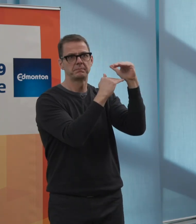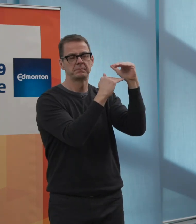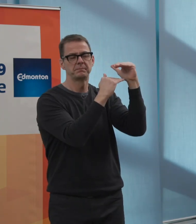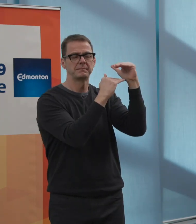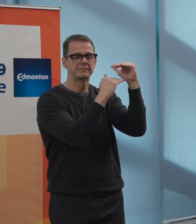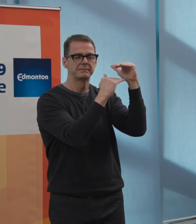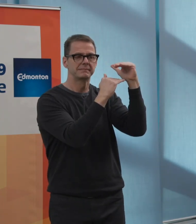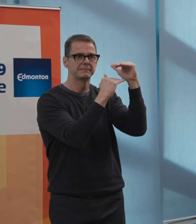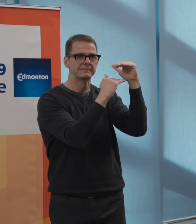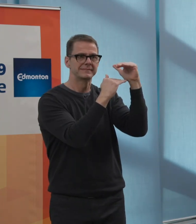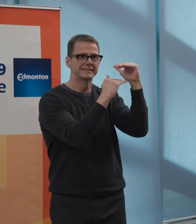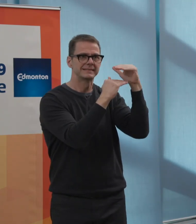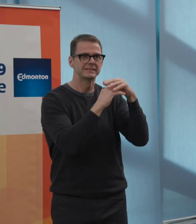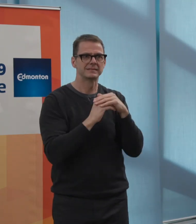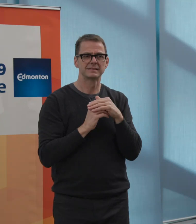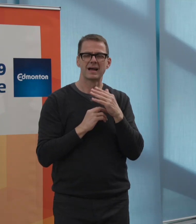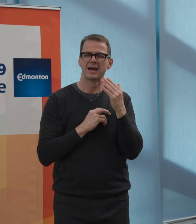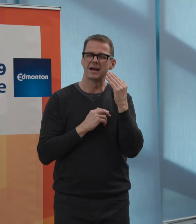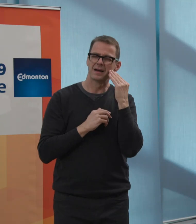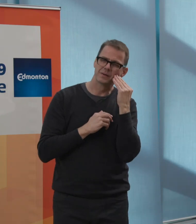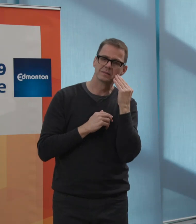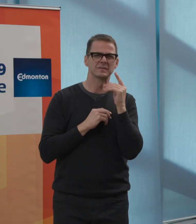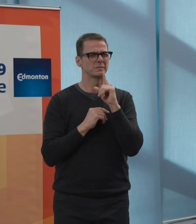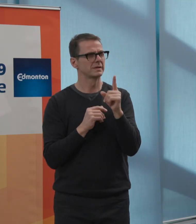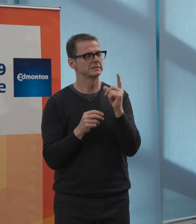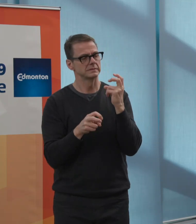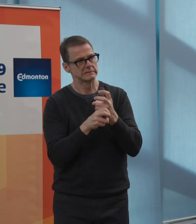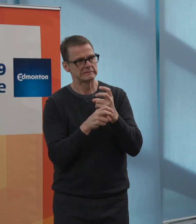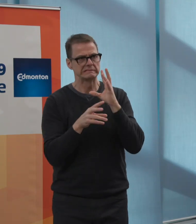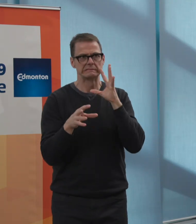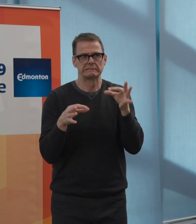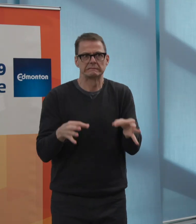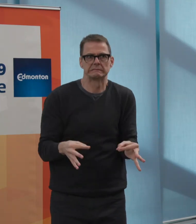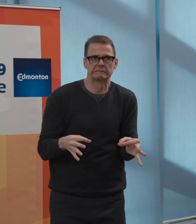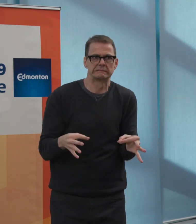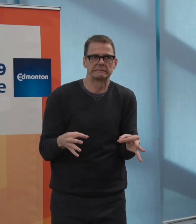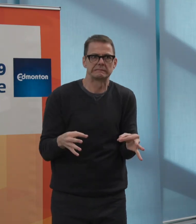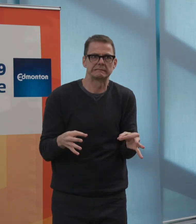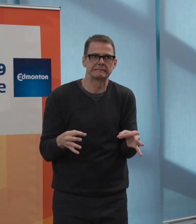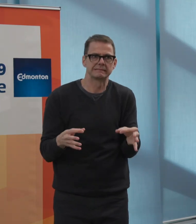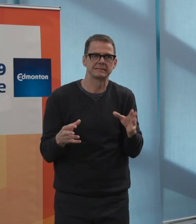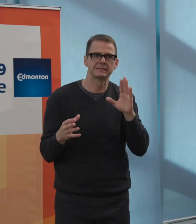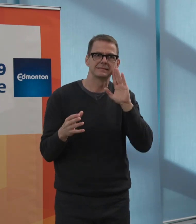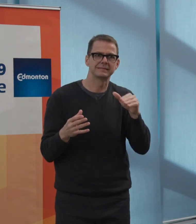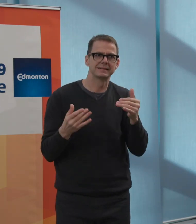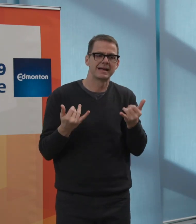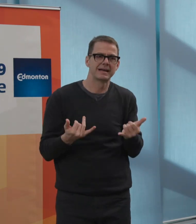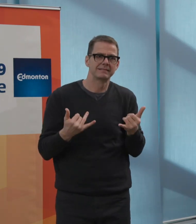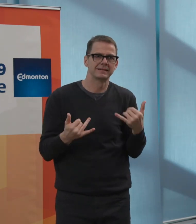decision to initiate temporary layoffs the temporary layoffs affect